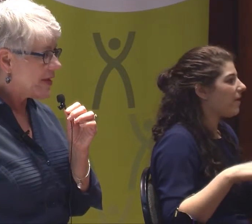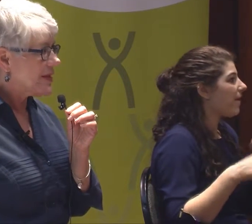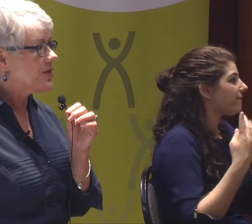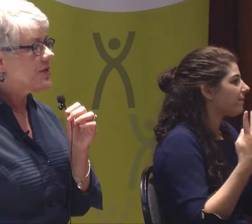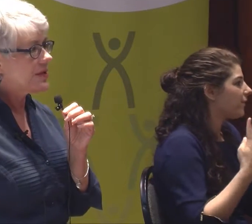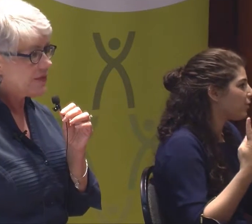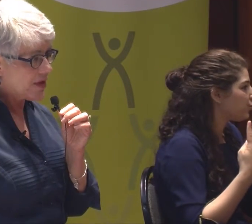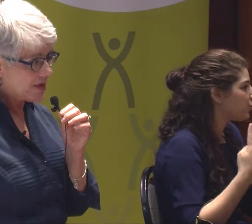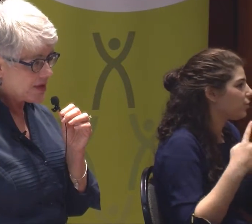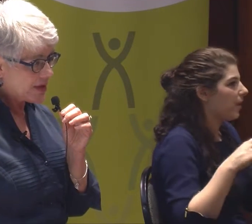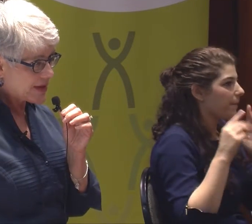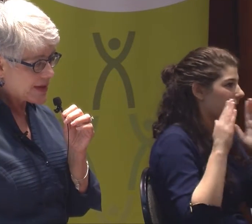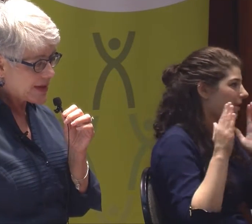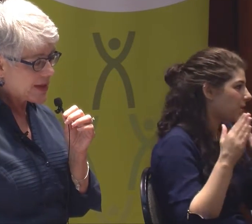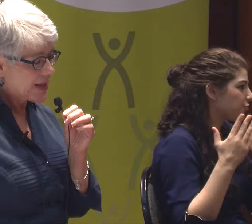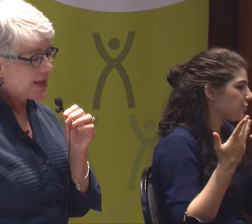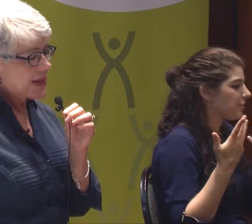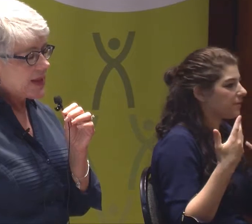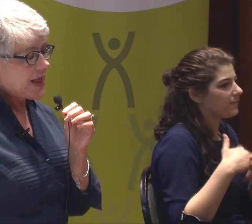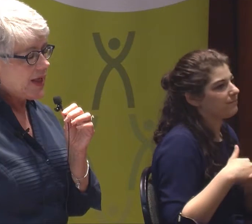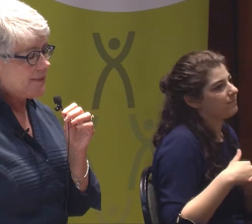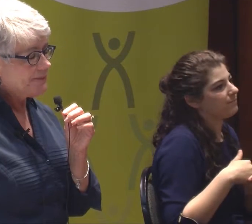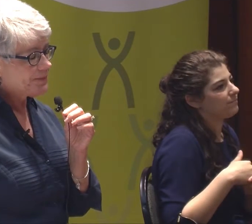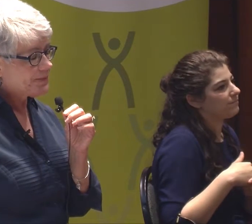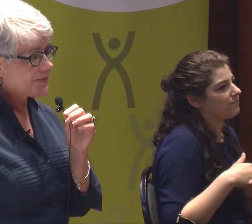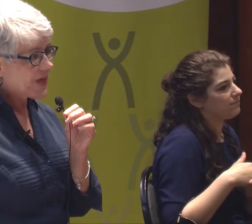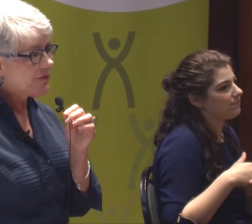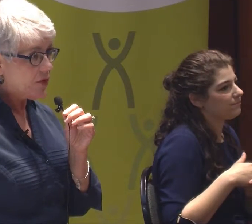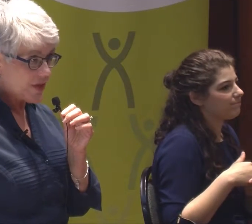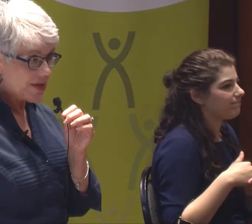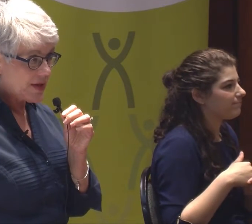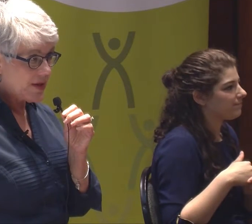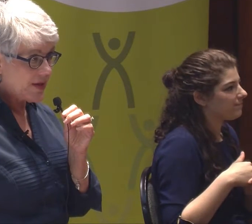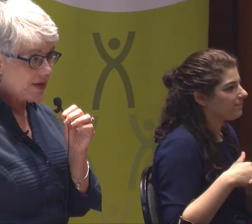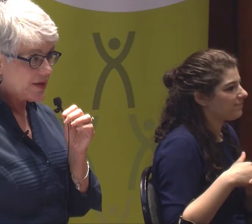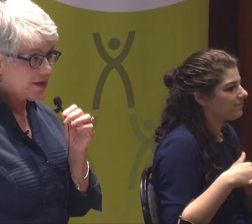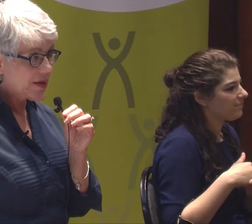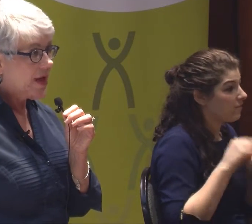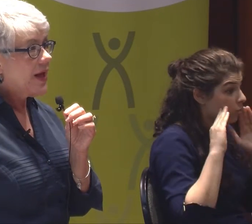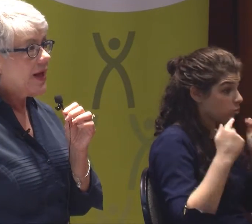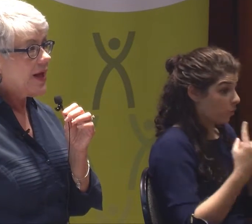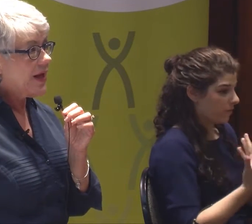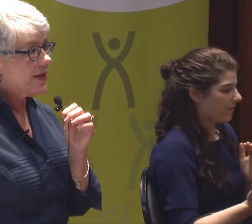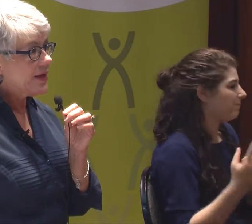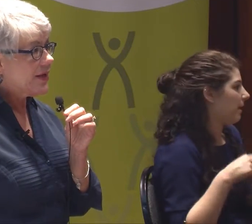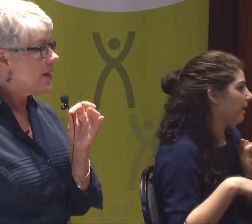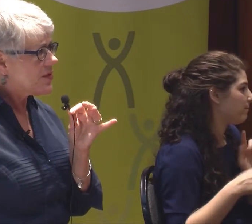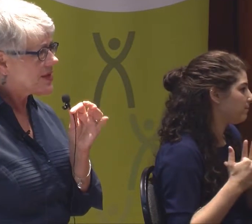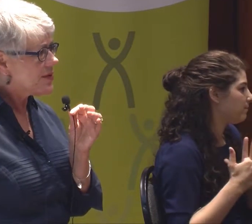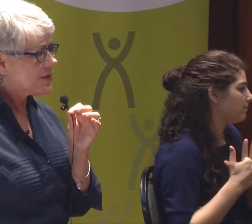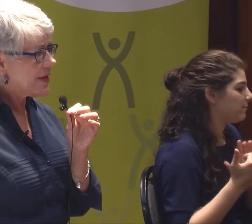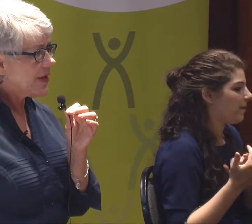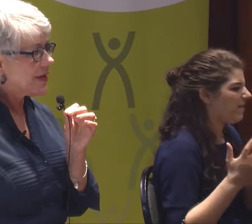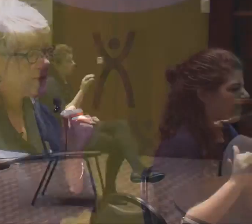attention, difficulty focusing on things, and that whole sensory thing.